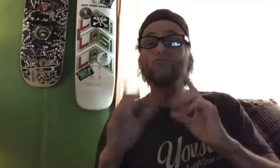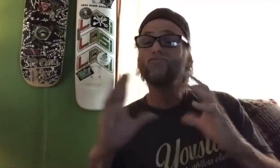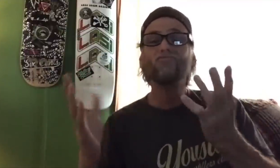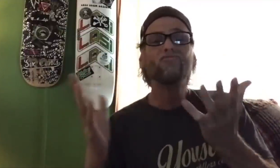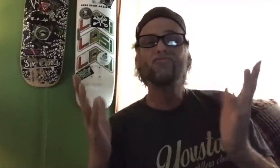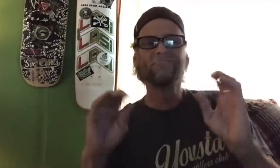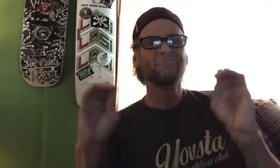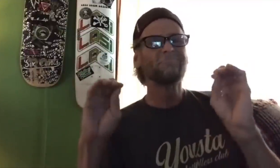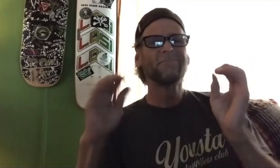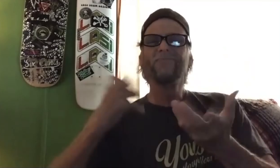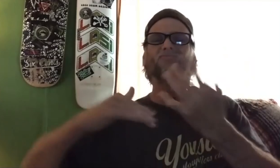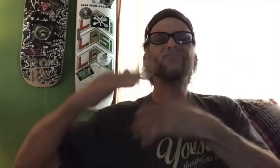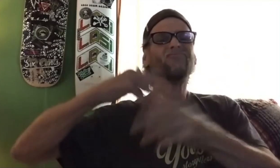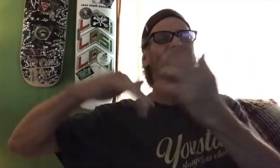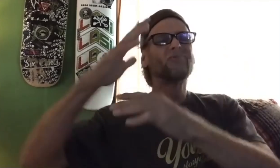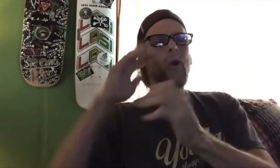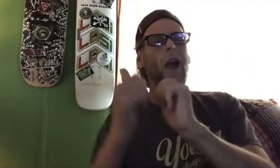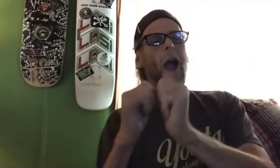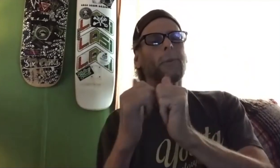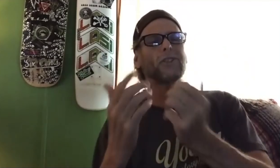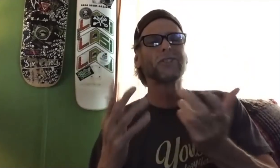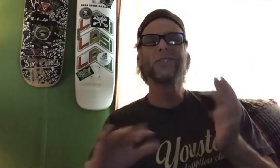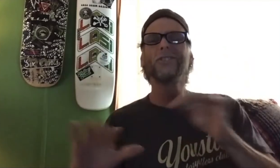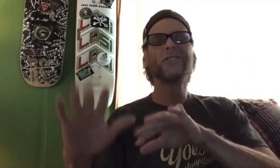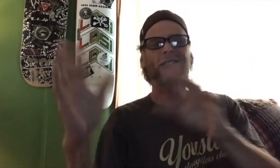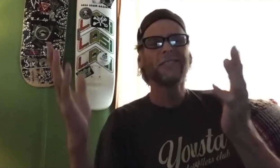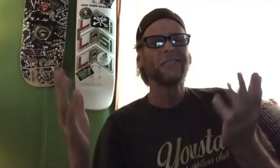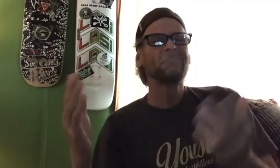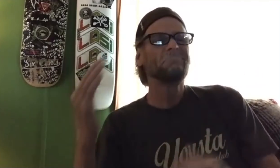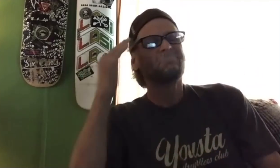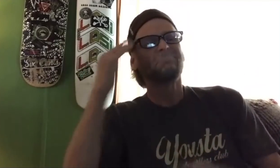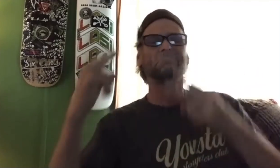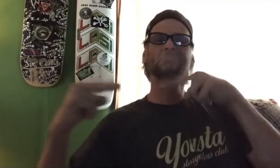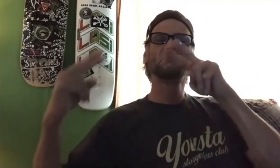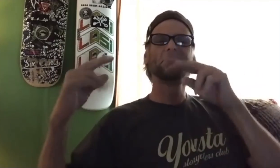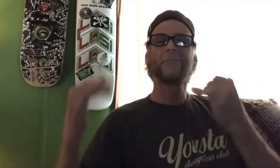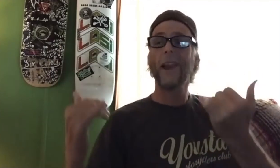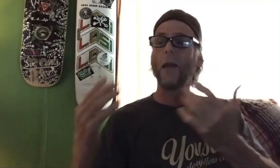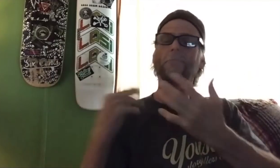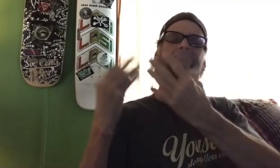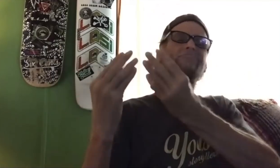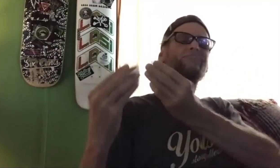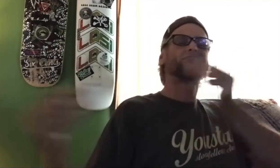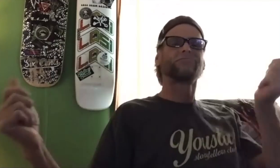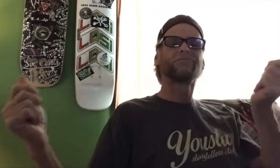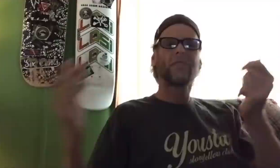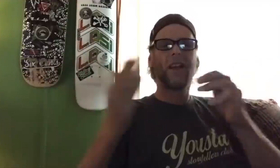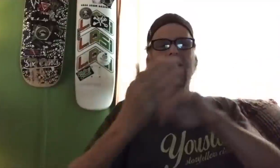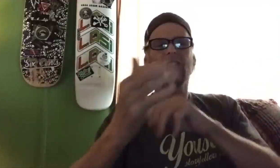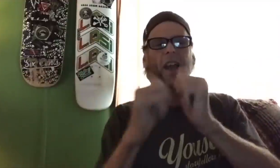but we never really talked much. We'd just see each other around during competitions.